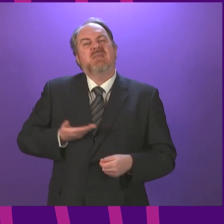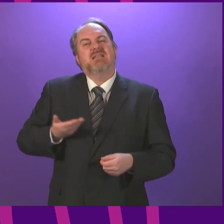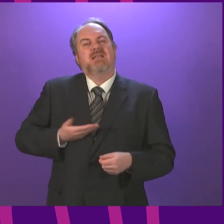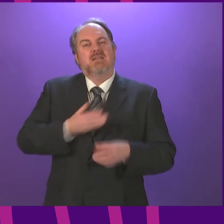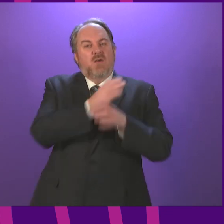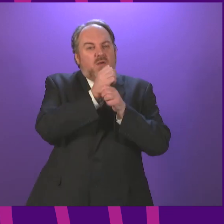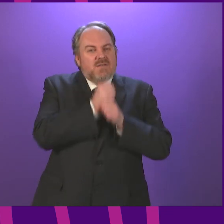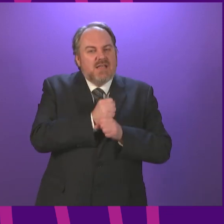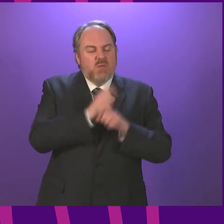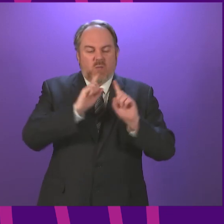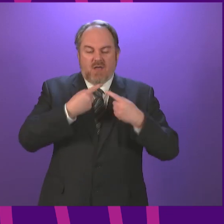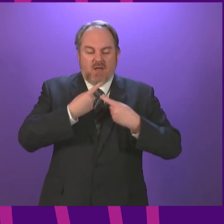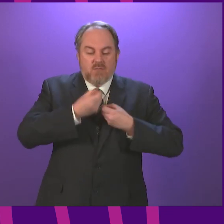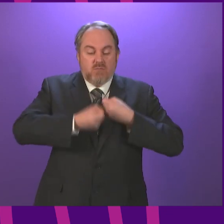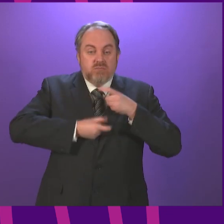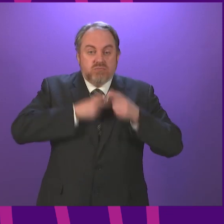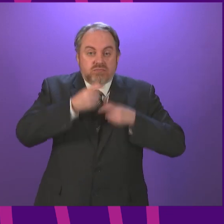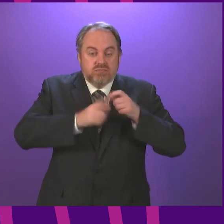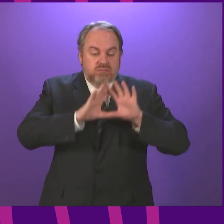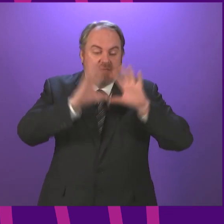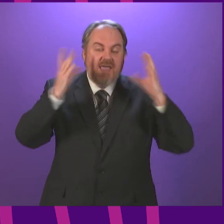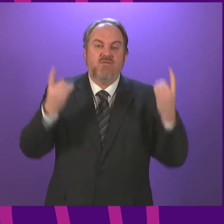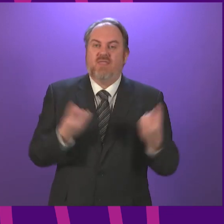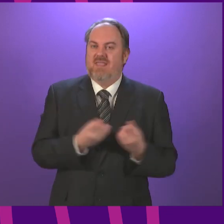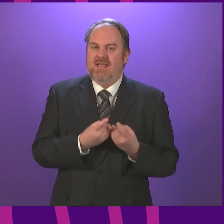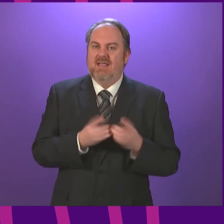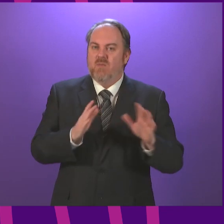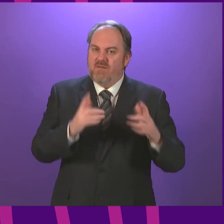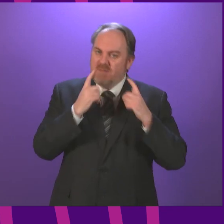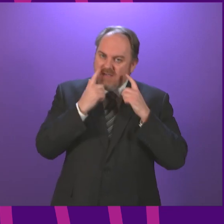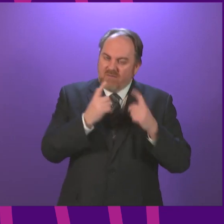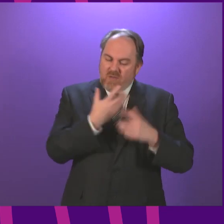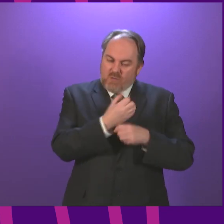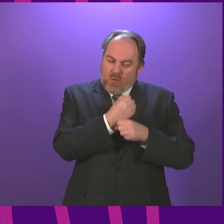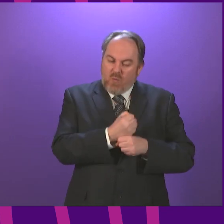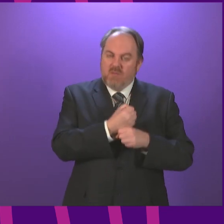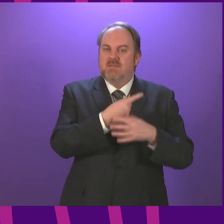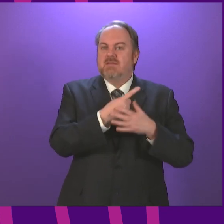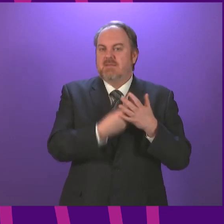The important point is that a full and detailed process was followed, which culminated in